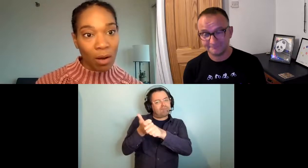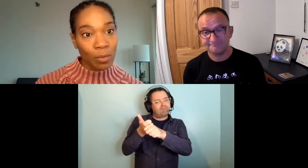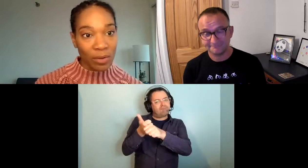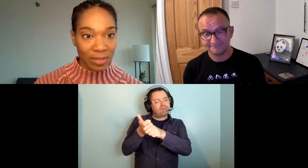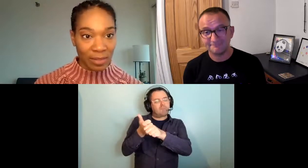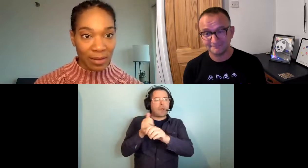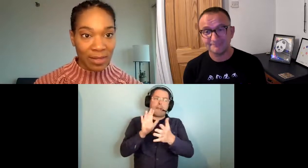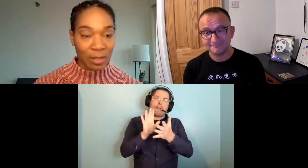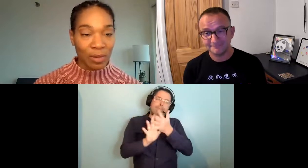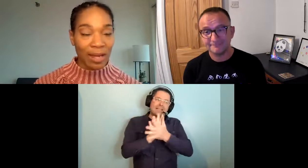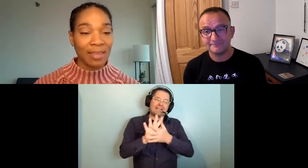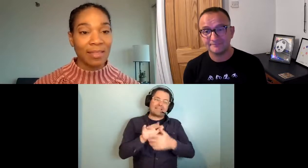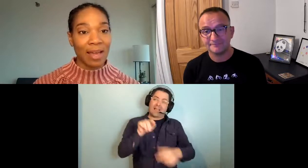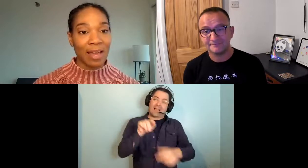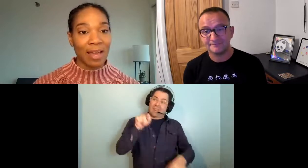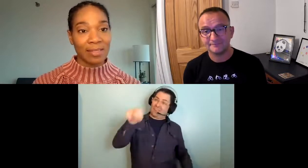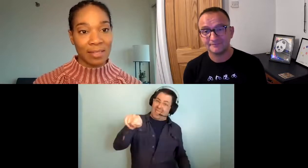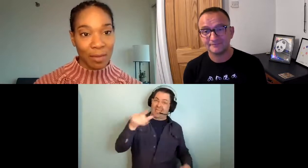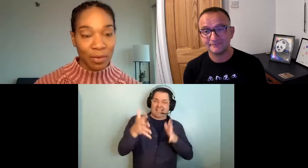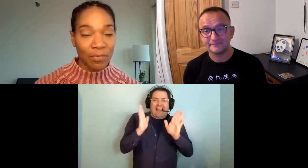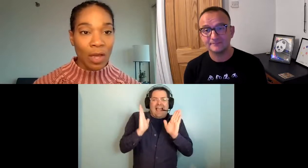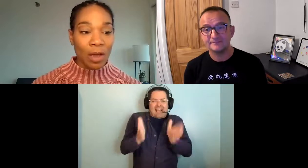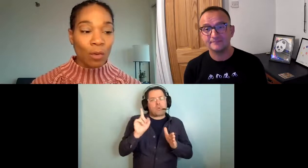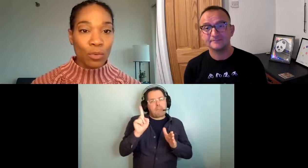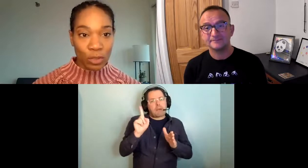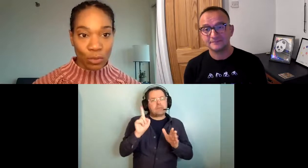I think it's really beautiful and I do hope that we